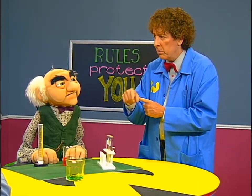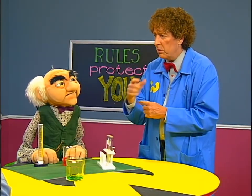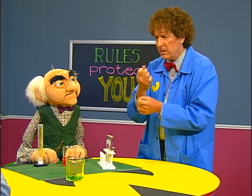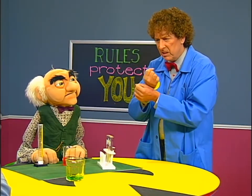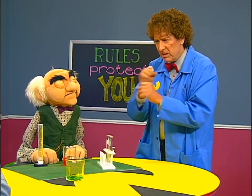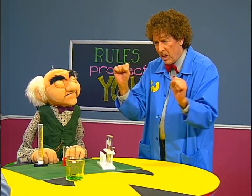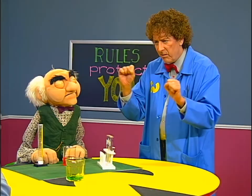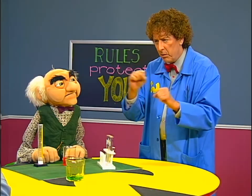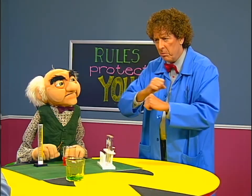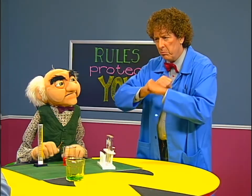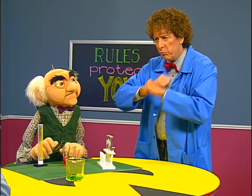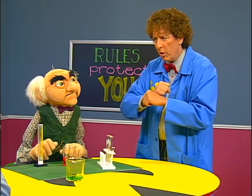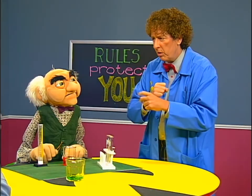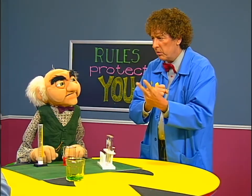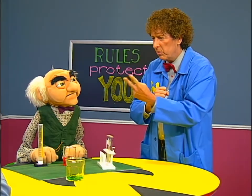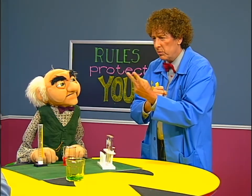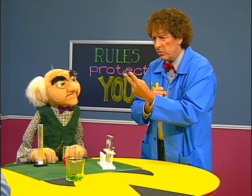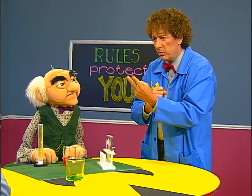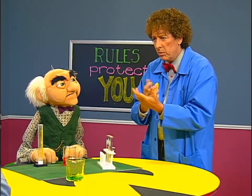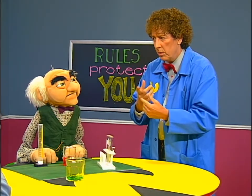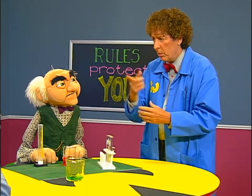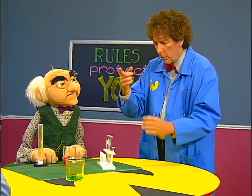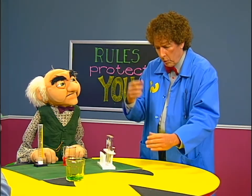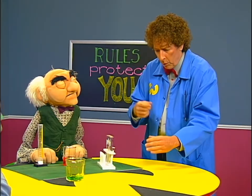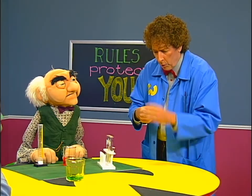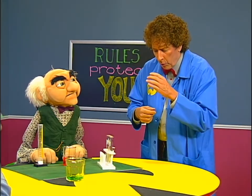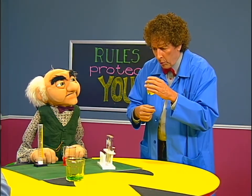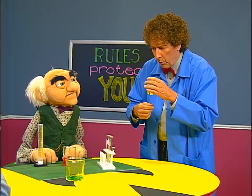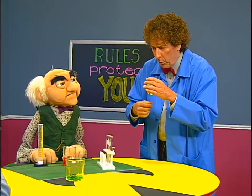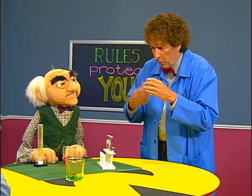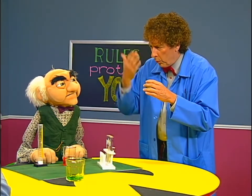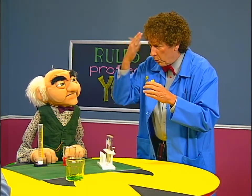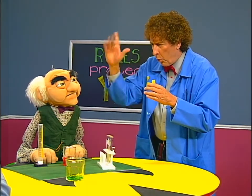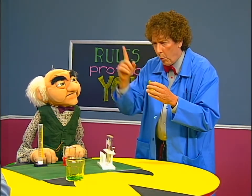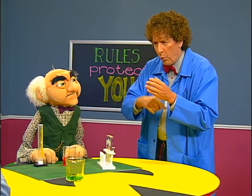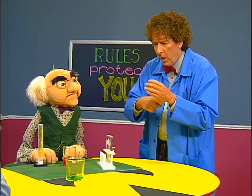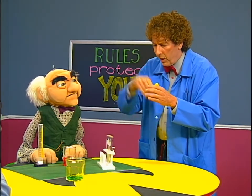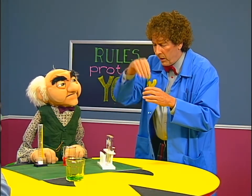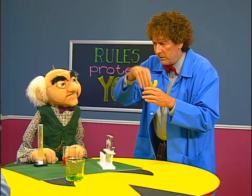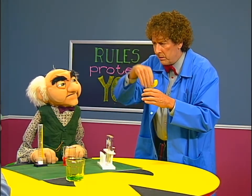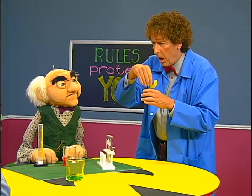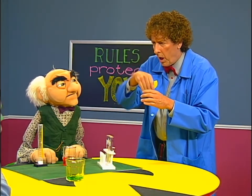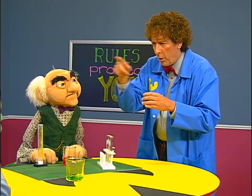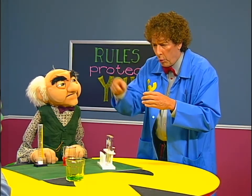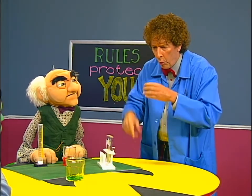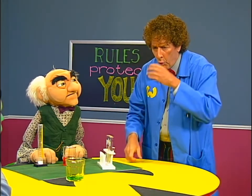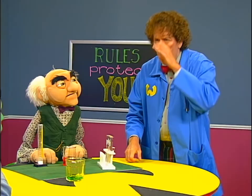HONESTY, HONESTY IS IMPORTANT, HONESTY, HONESTY EVERY DAY, GOD WANTS YOU TO FOLLOW HIM,